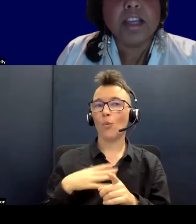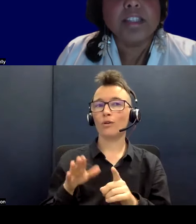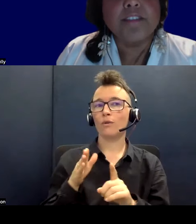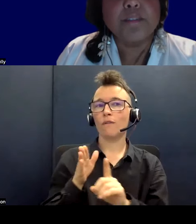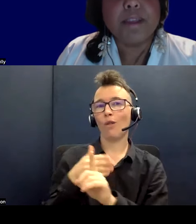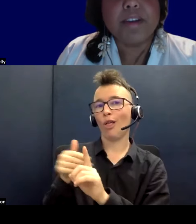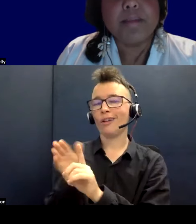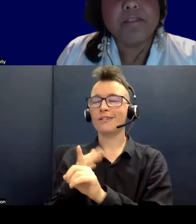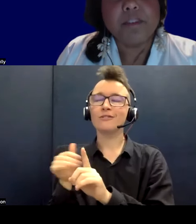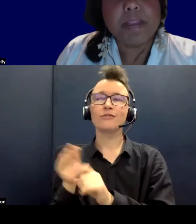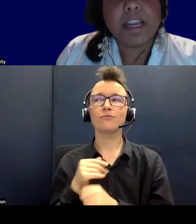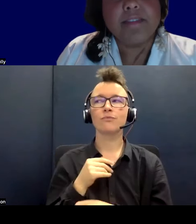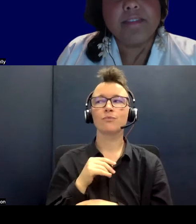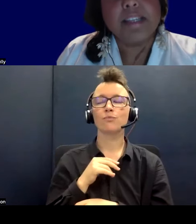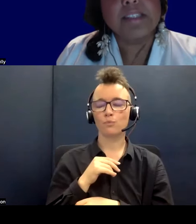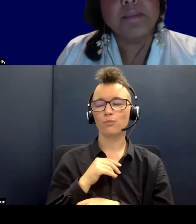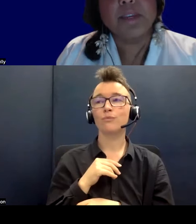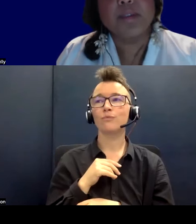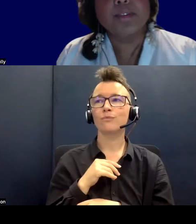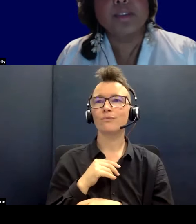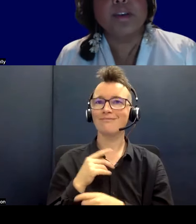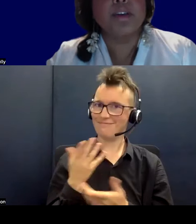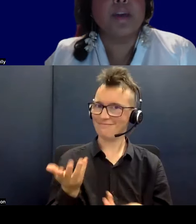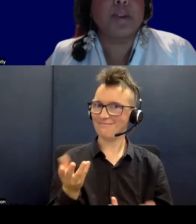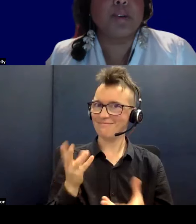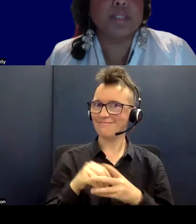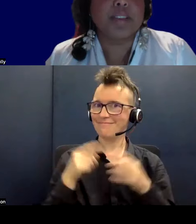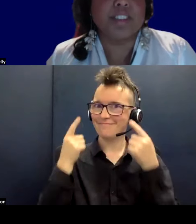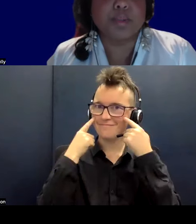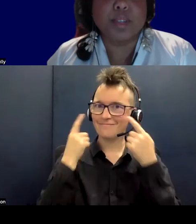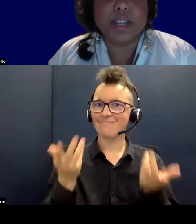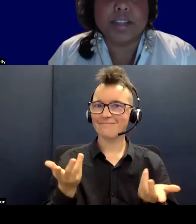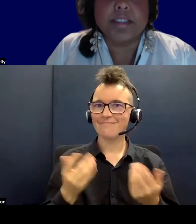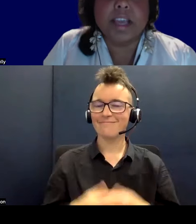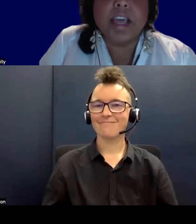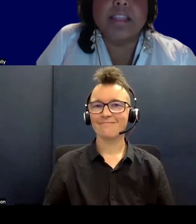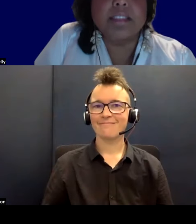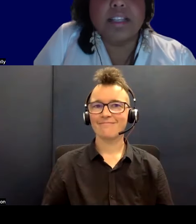So for many of us we also we're also visual learners.